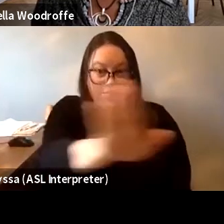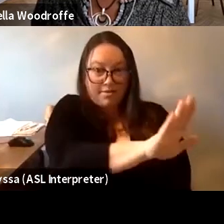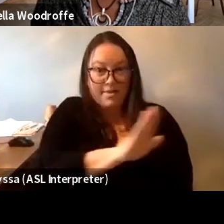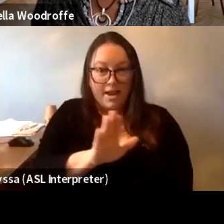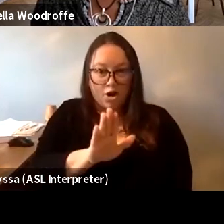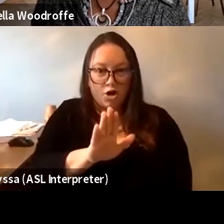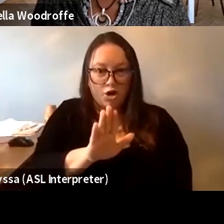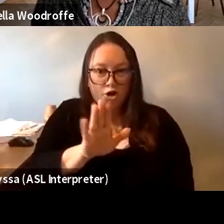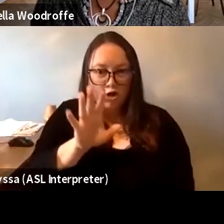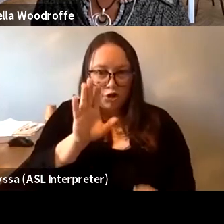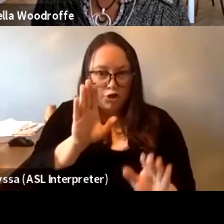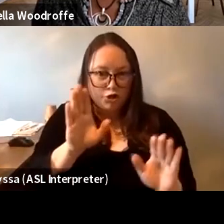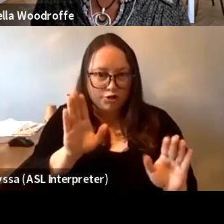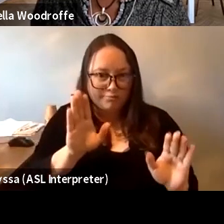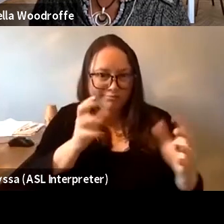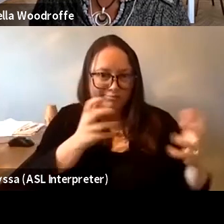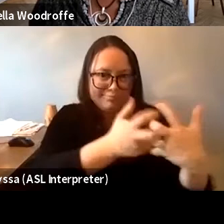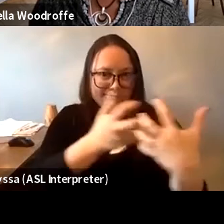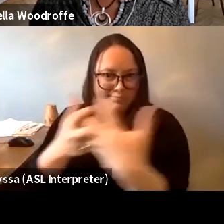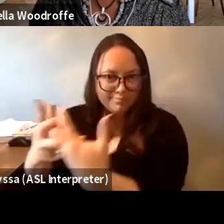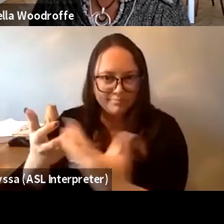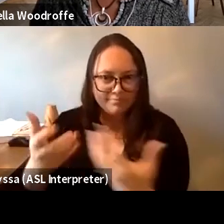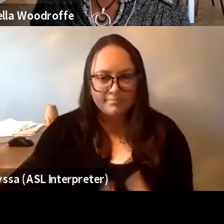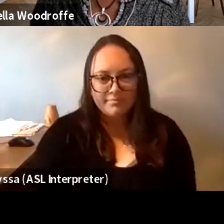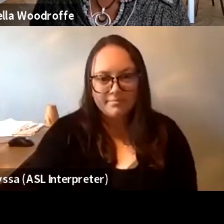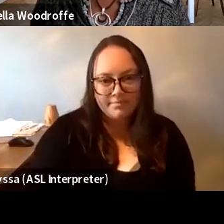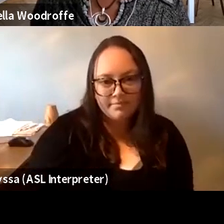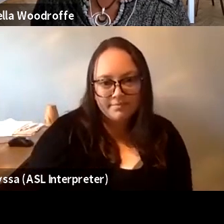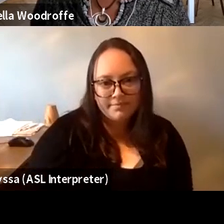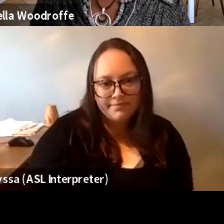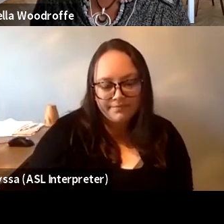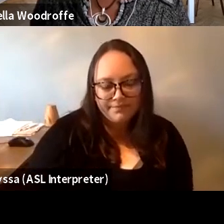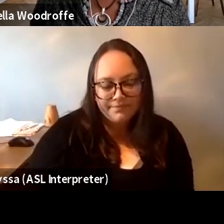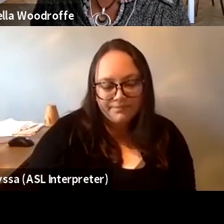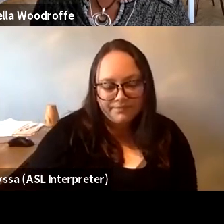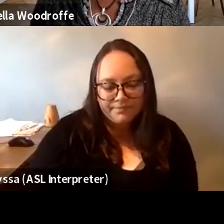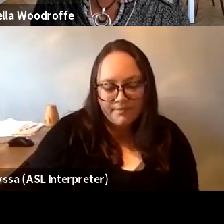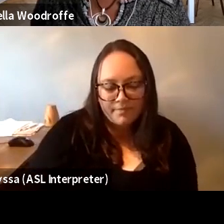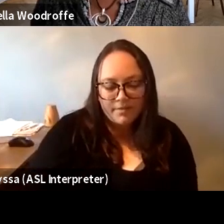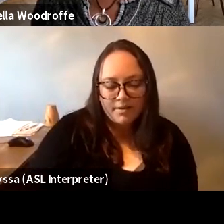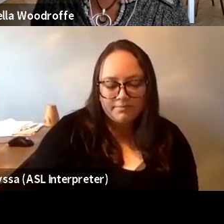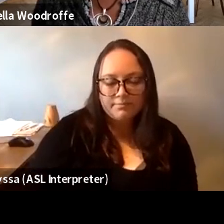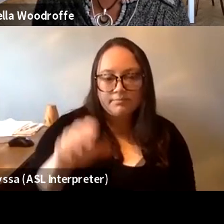belong in. And then hold them at fault when they don't fit into your box